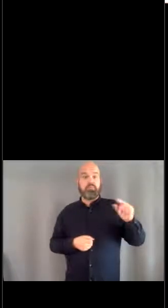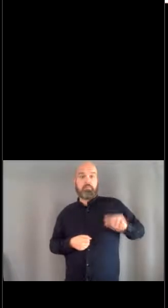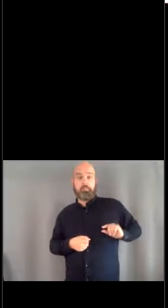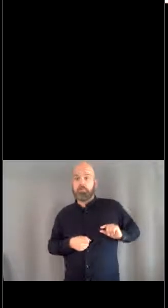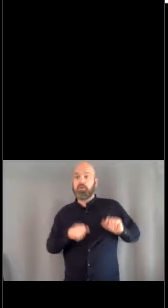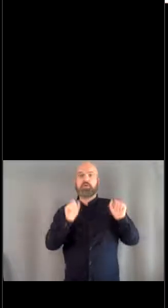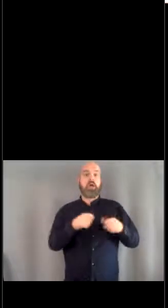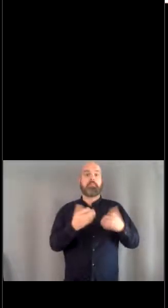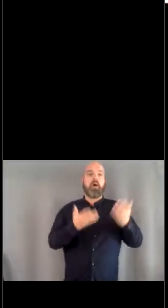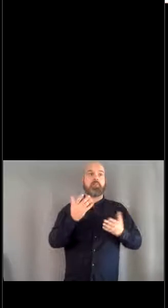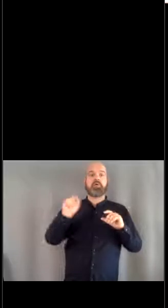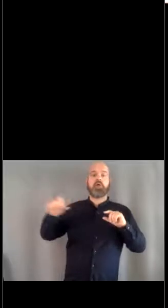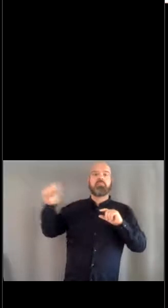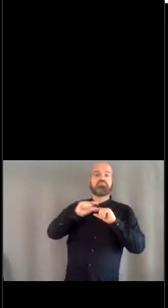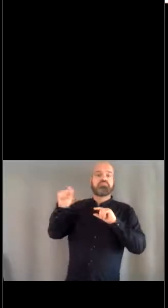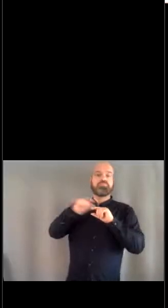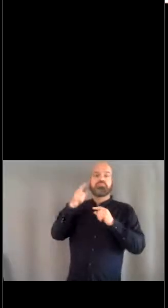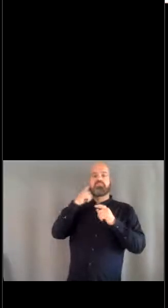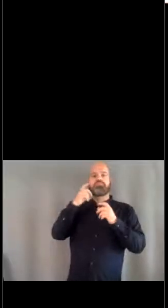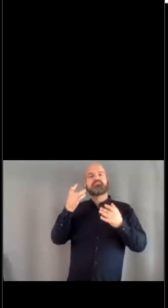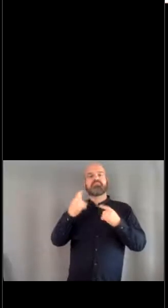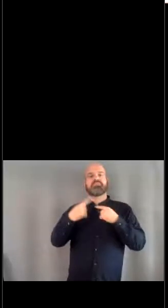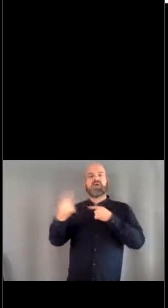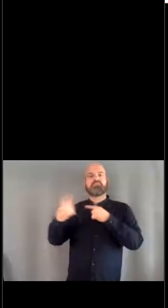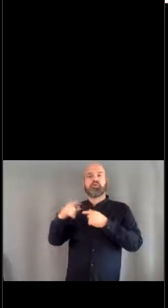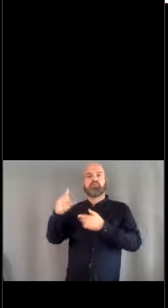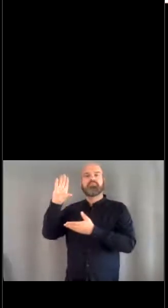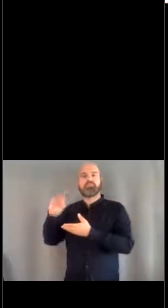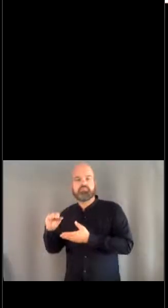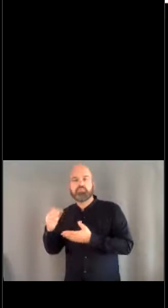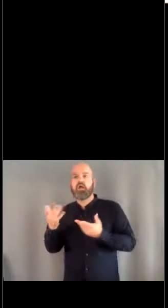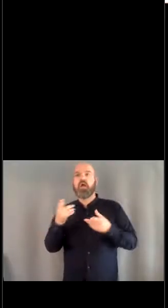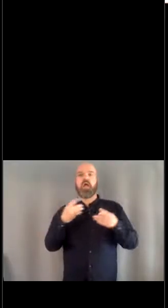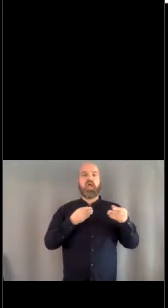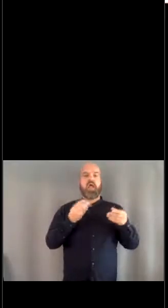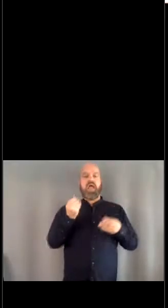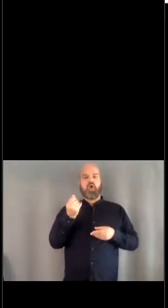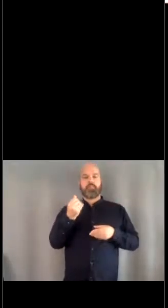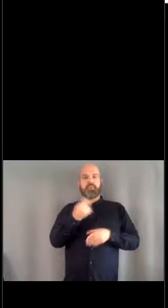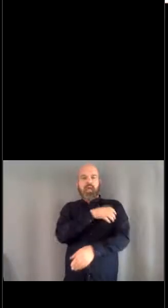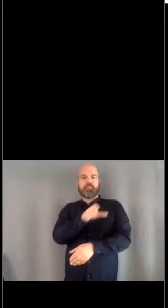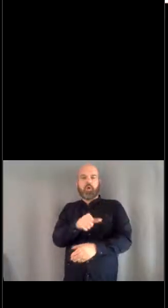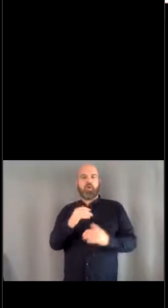and economic empowerment programmes to improve their ability to work.